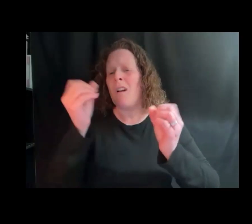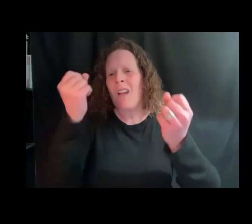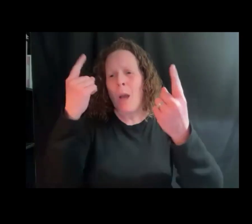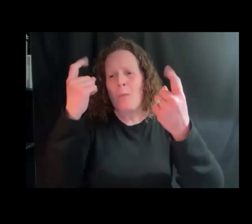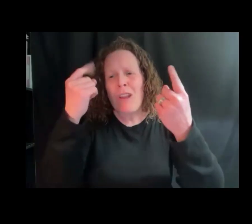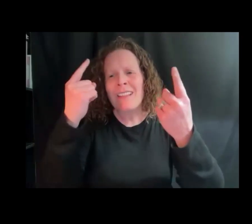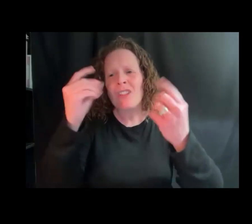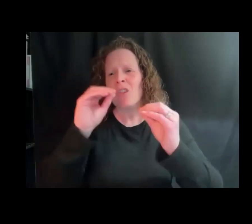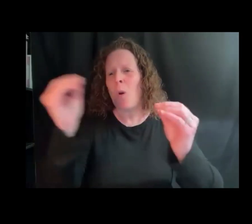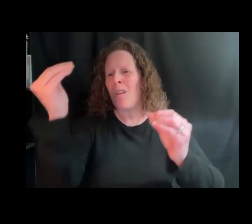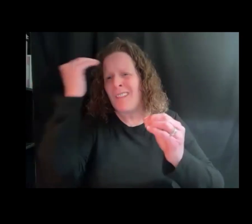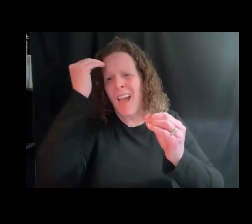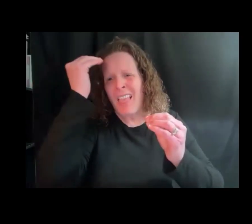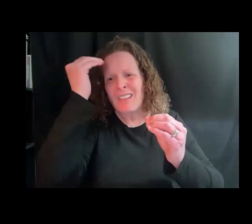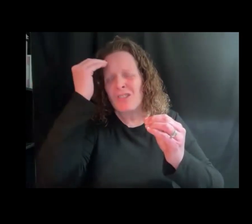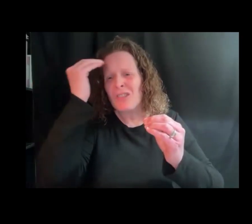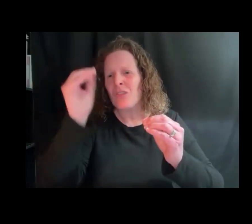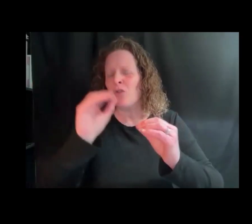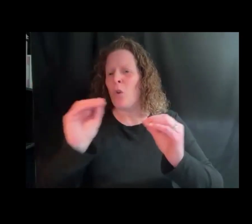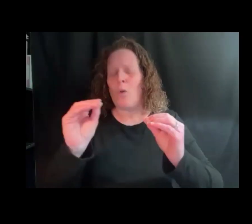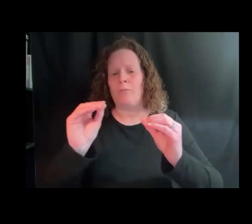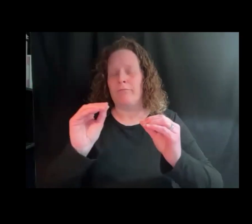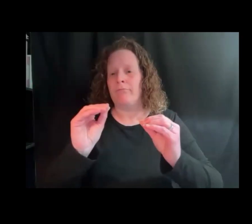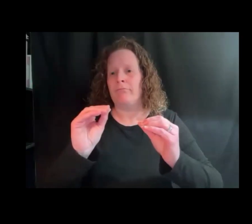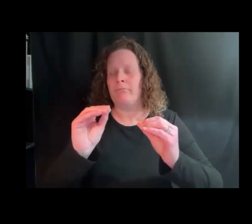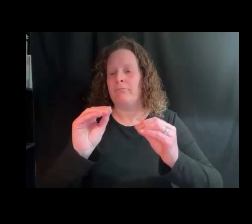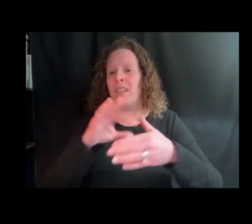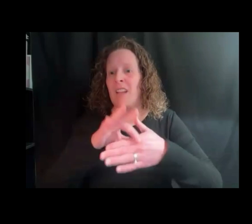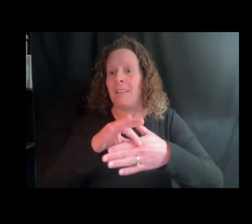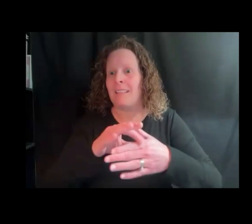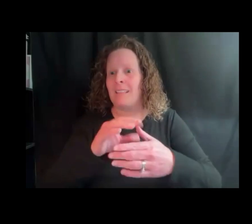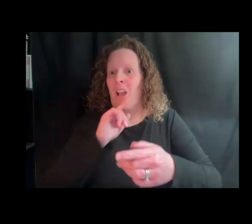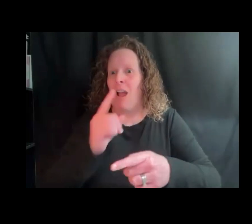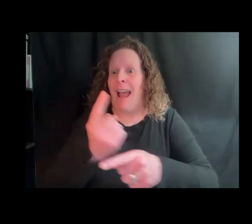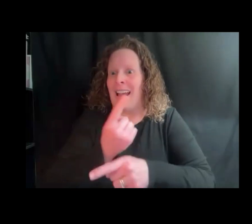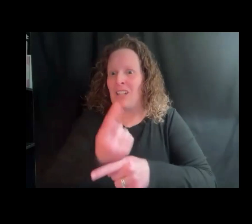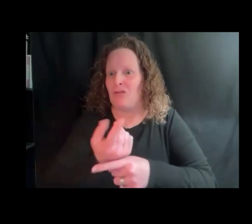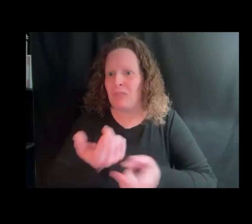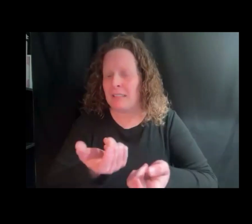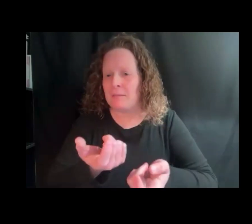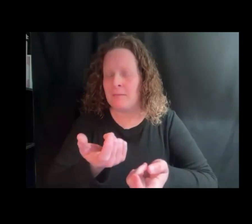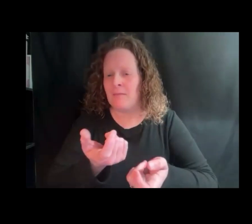They don't have good structure. They're not using appropriate signs. They're not able to keep up.